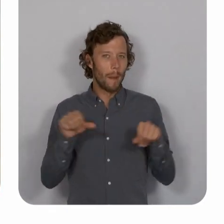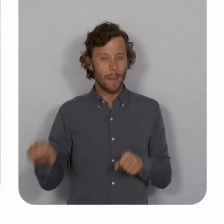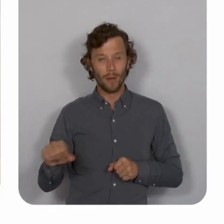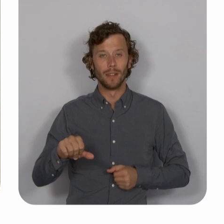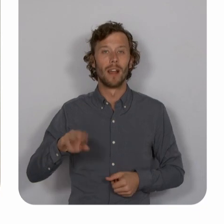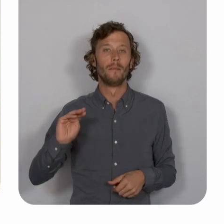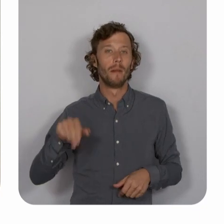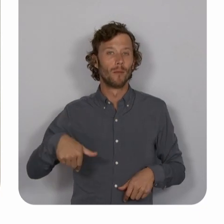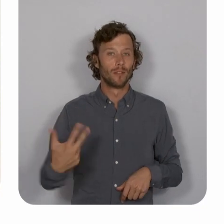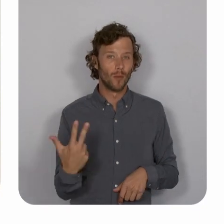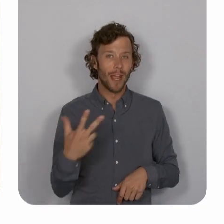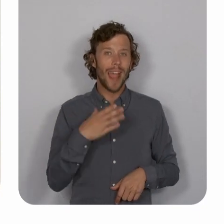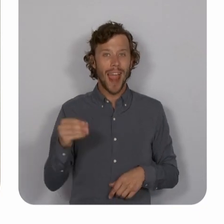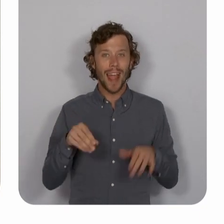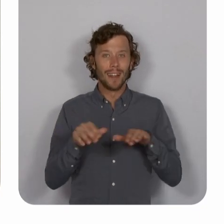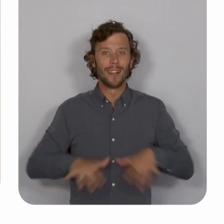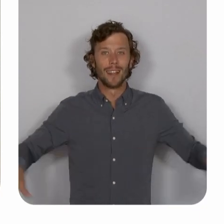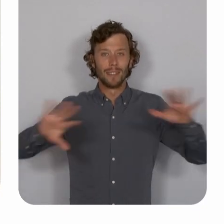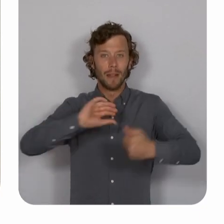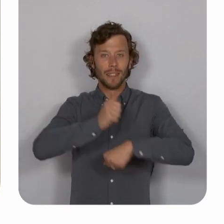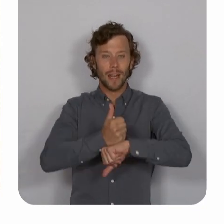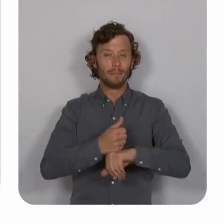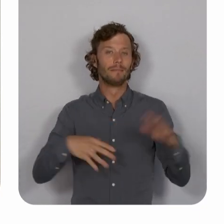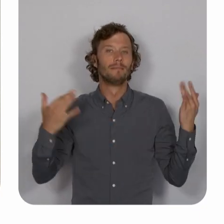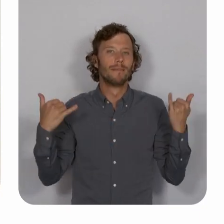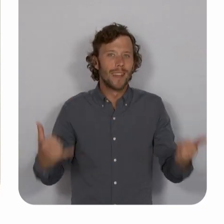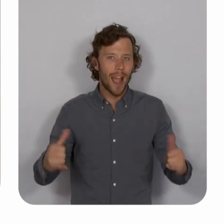we are introducing Mesh API.